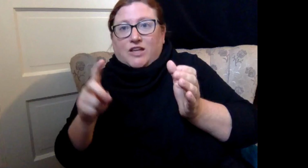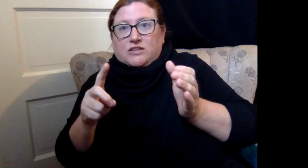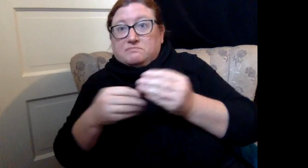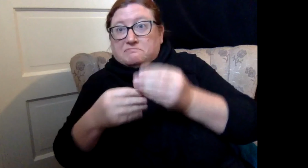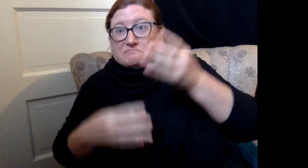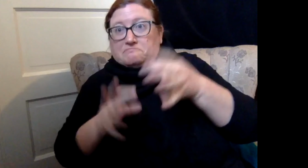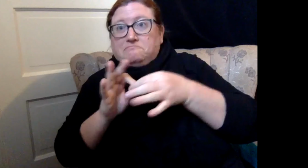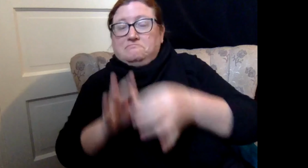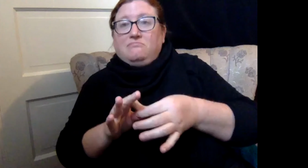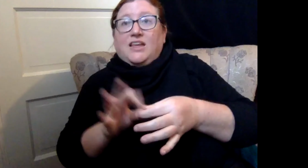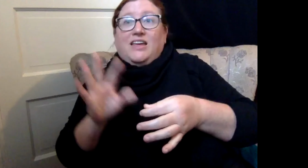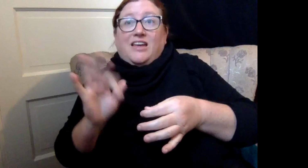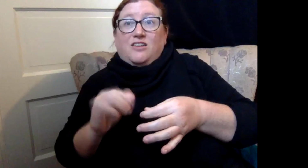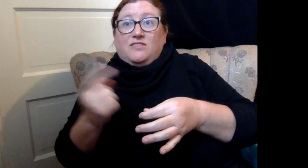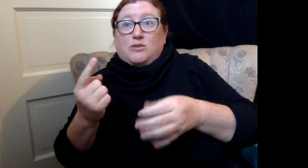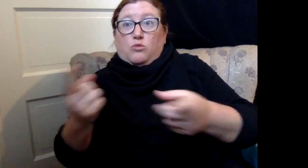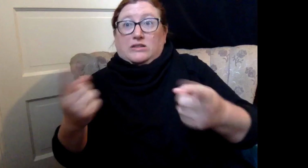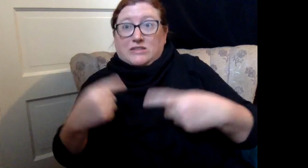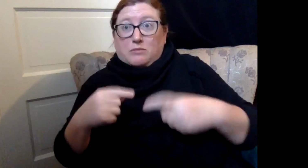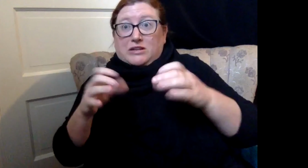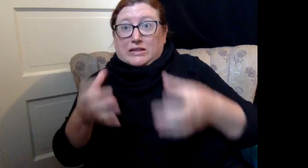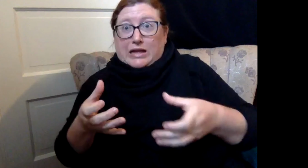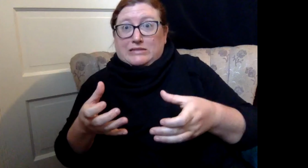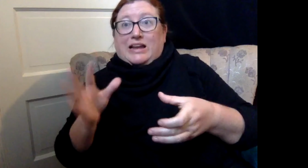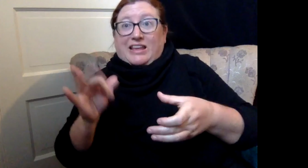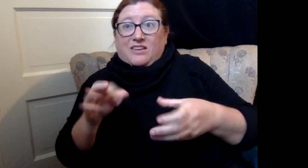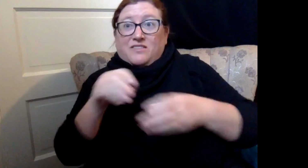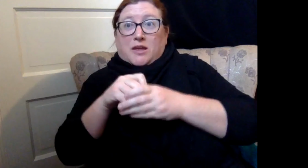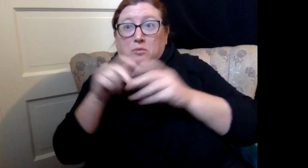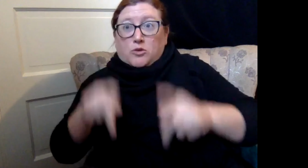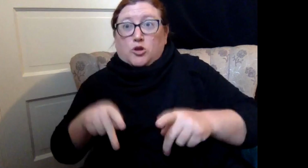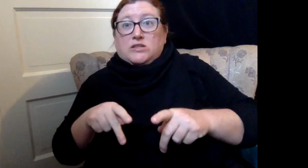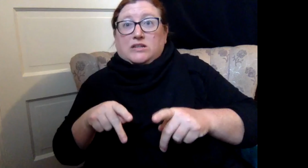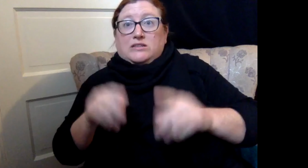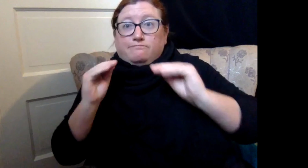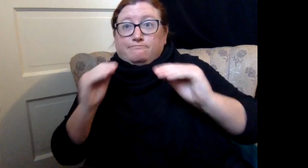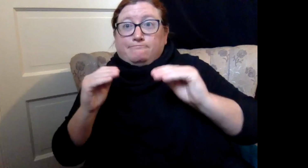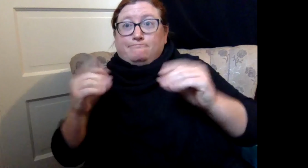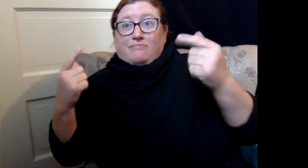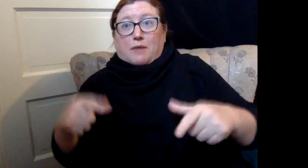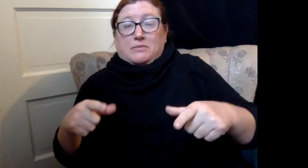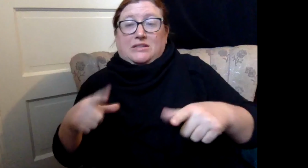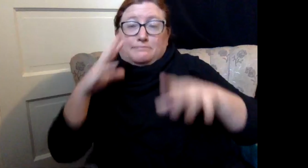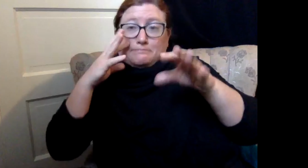as well as the chat field making sure that if someone is coming to campus and if face